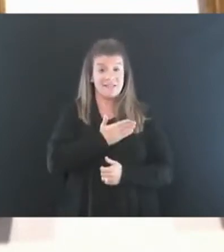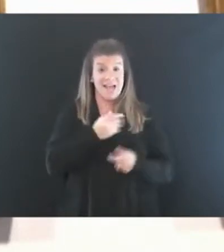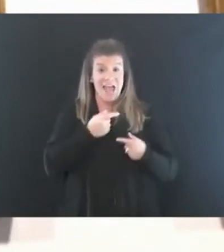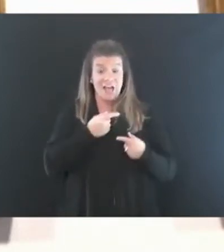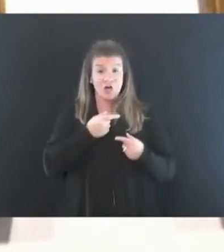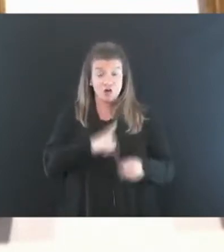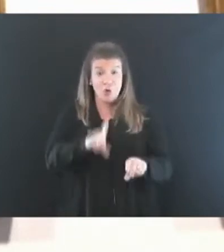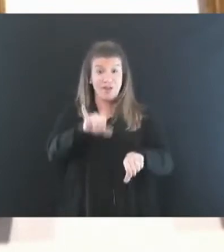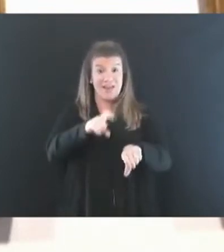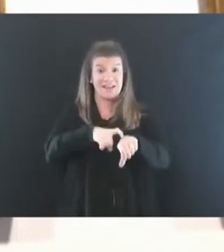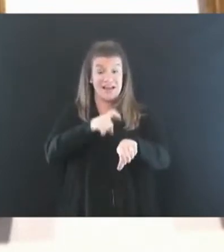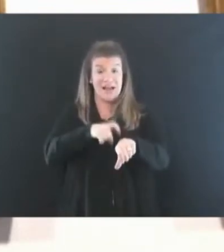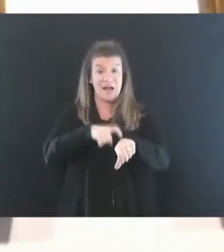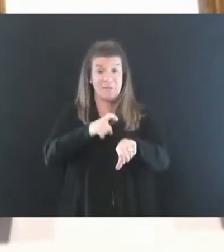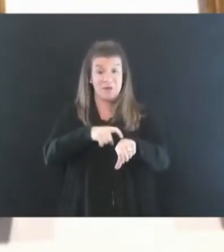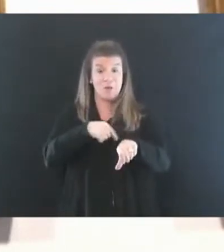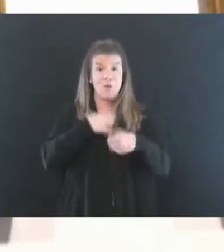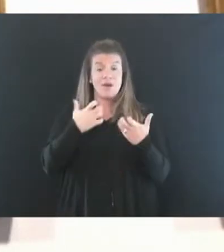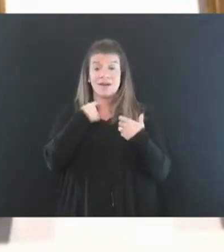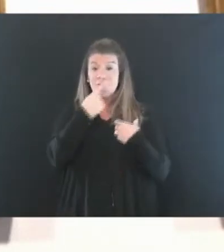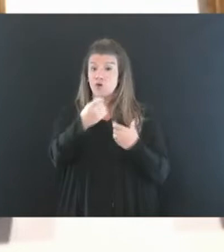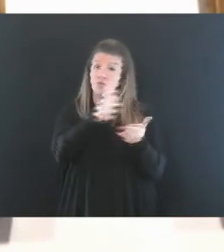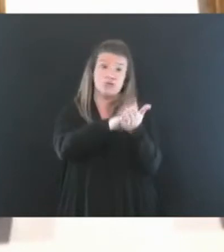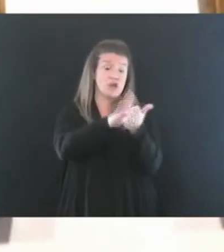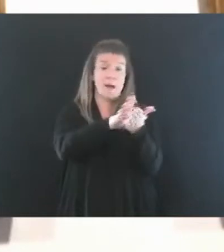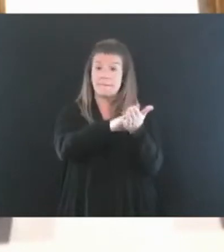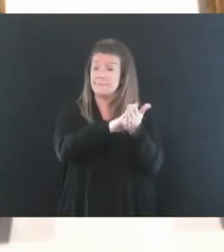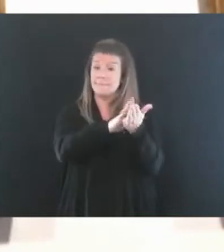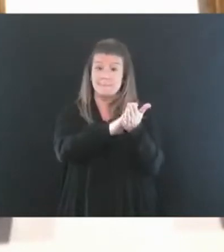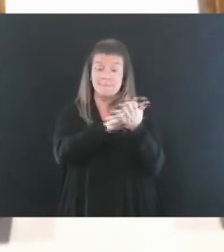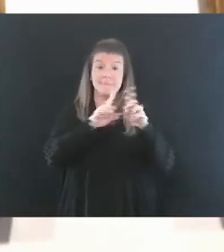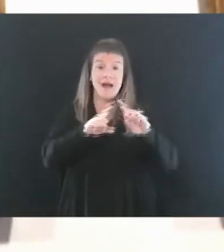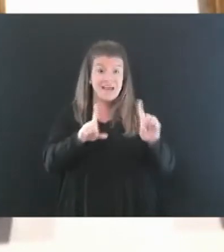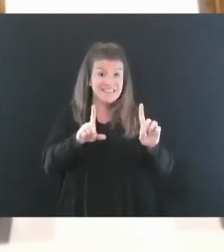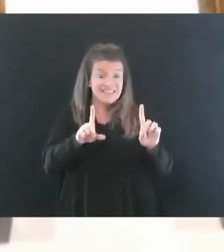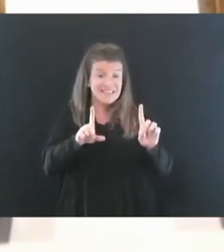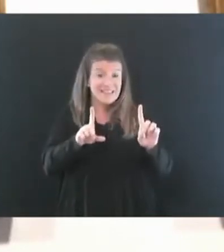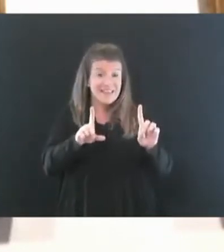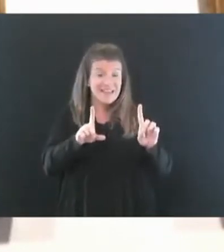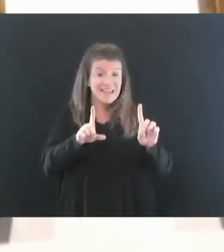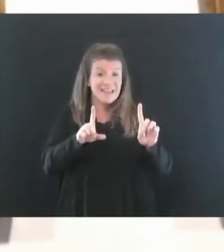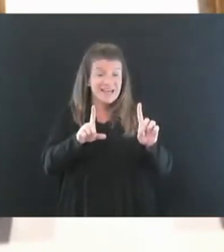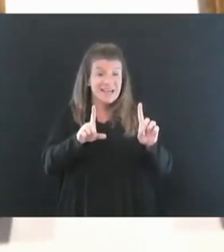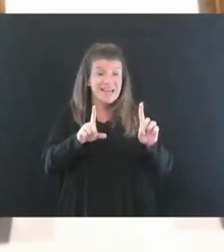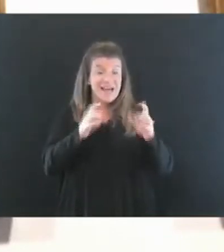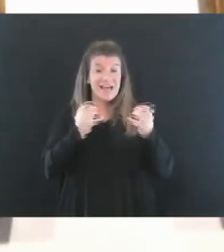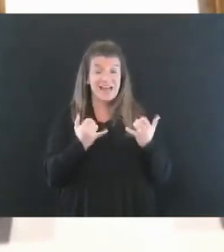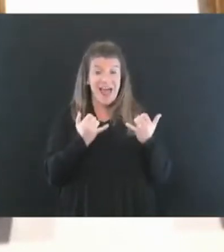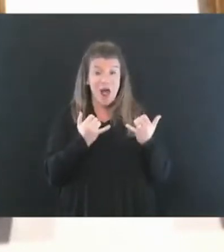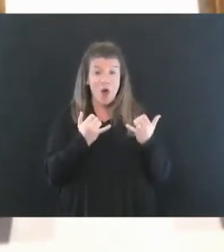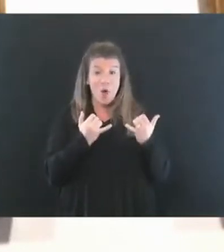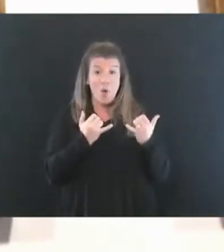THAT WILL BE DEVELOPED THAT WILL PROTECT ALL OF US. AND IN THE MEANTIME, WE WANT TO